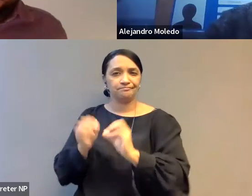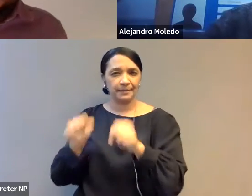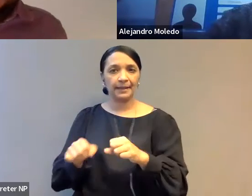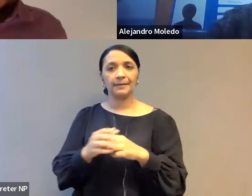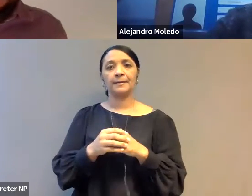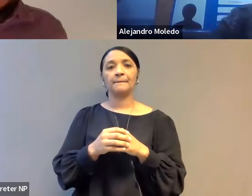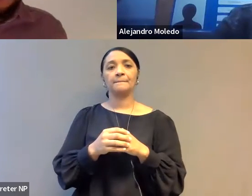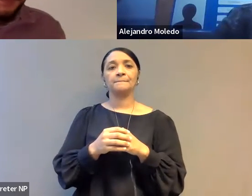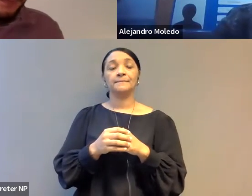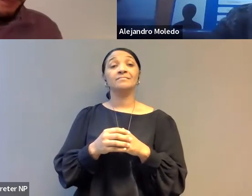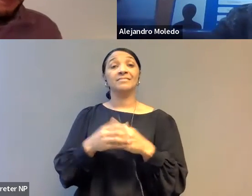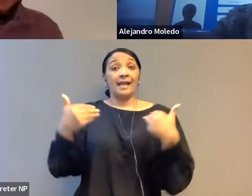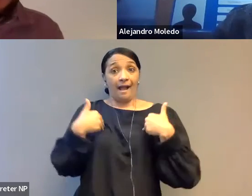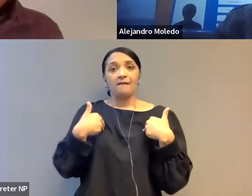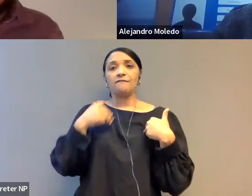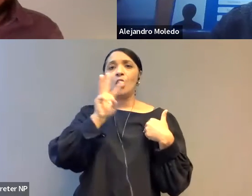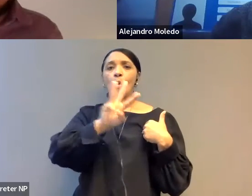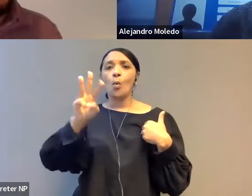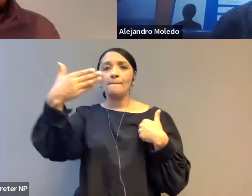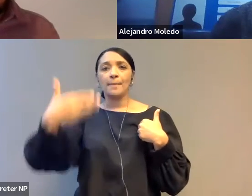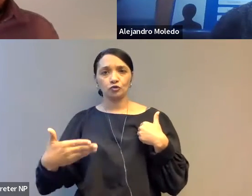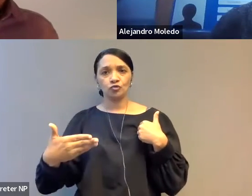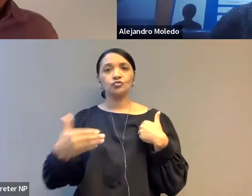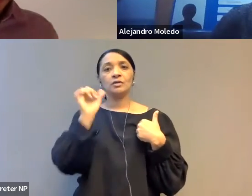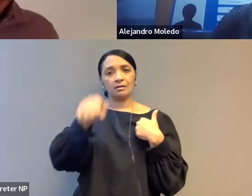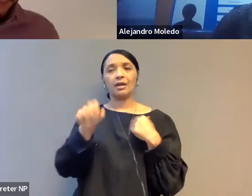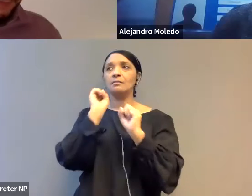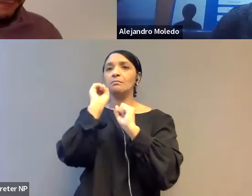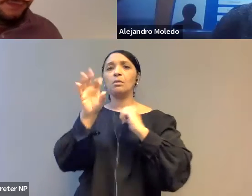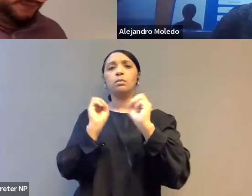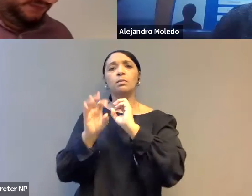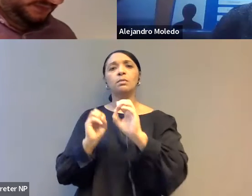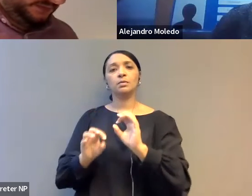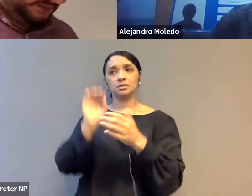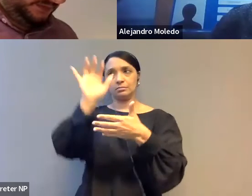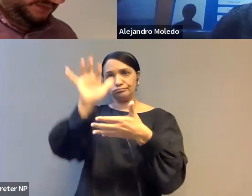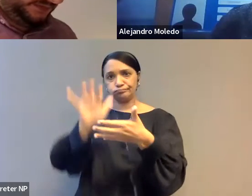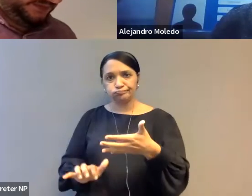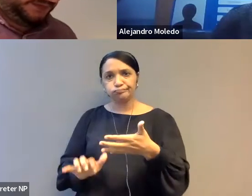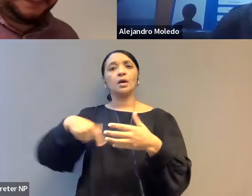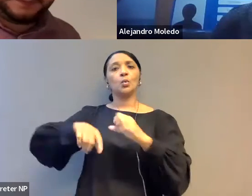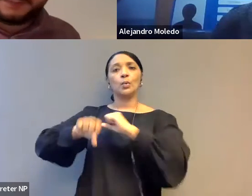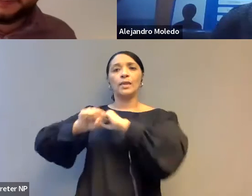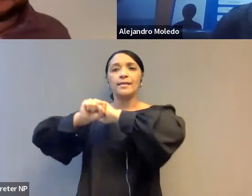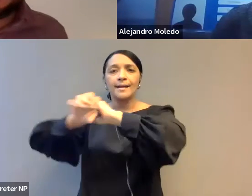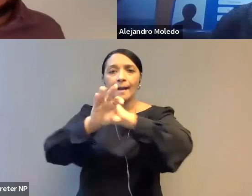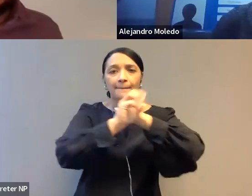We have a dedicated website. We will post there all information about our campaign and we will keep you posted